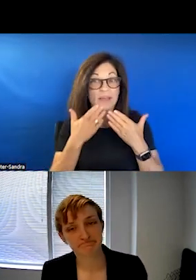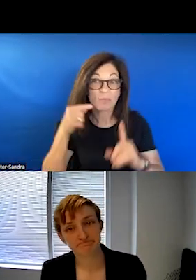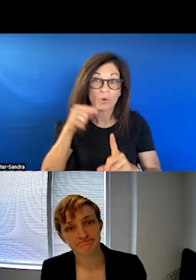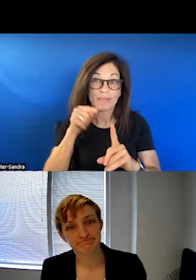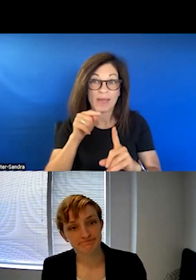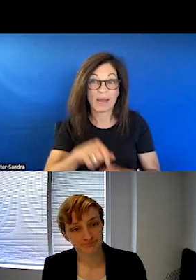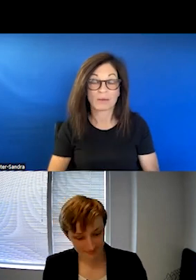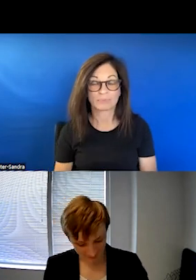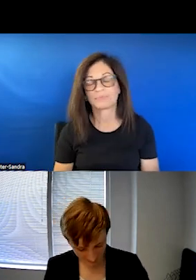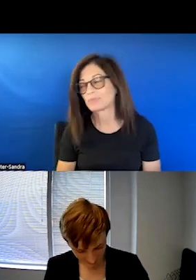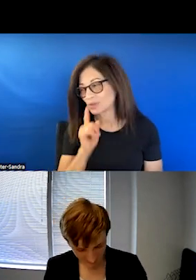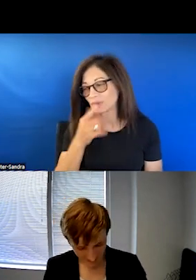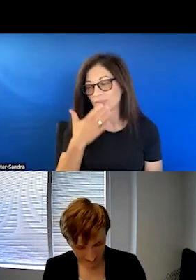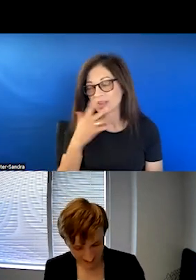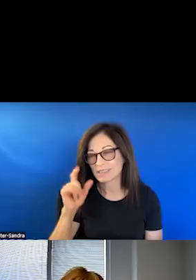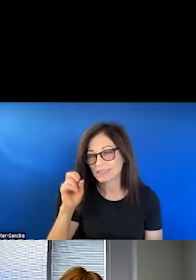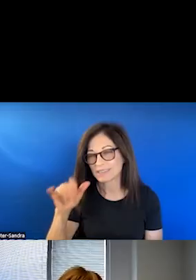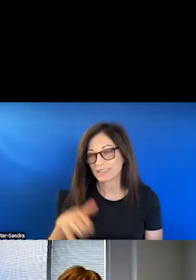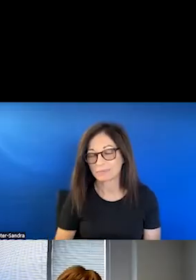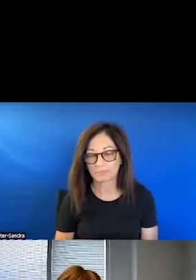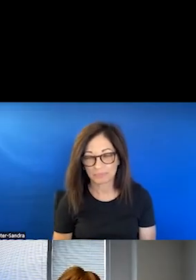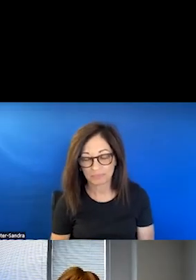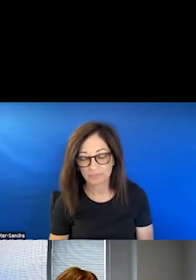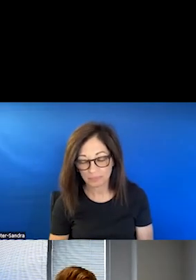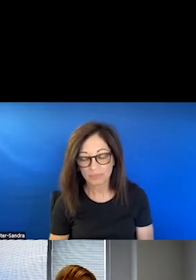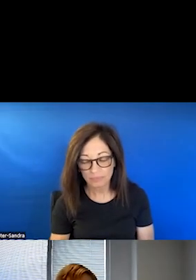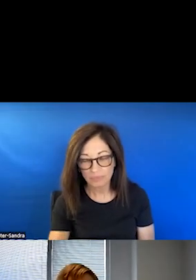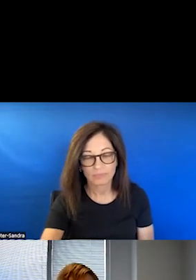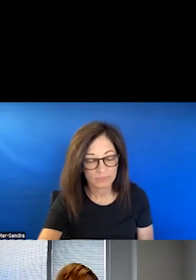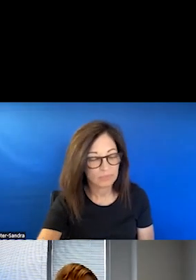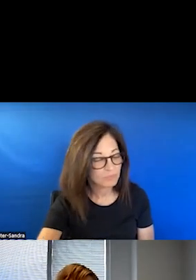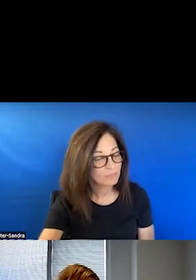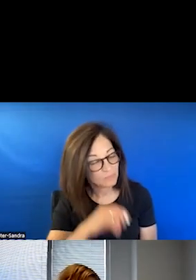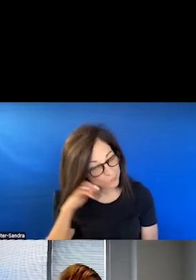THANK YOU, LINDSEY. >> OKAY. SO JUST A FEW OTHER